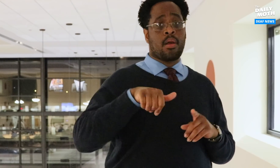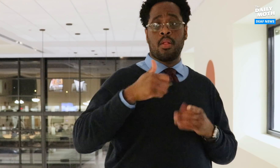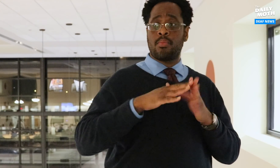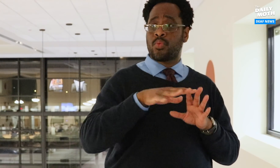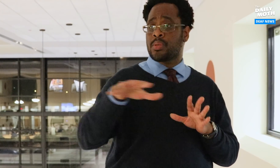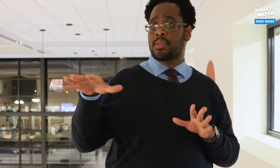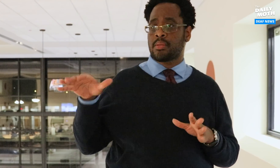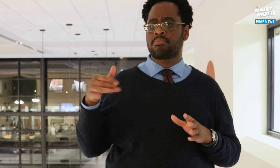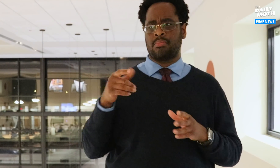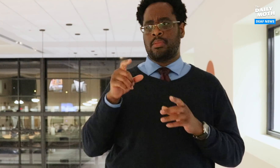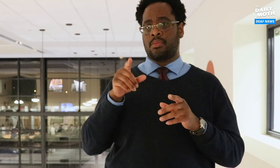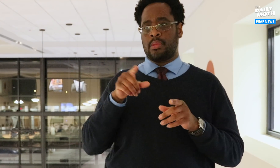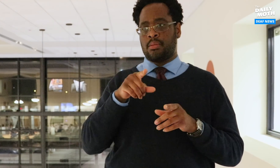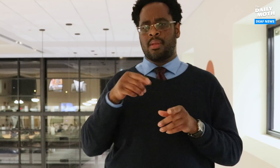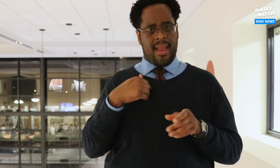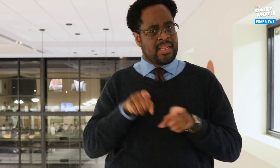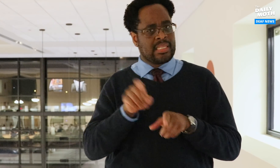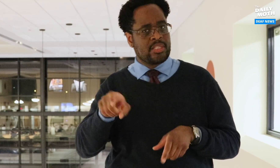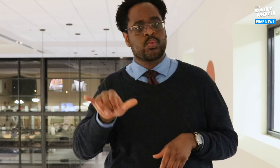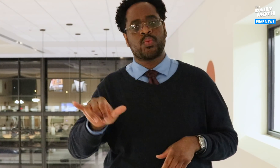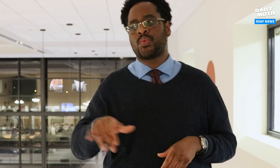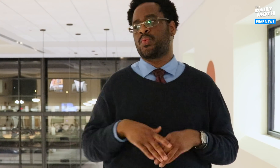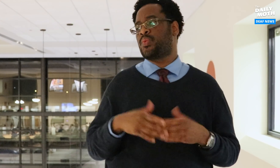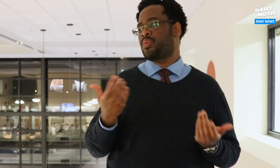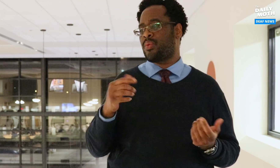But there are other communities that also has needs.